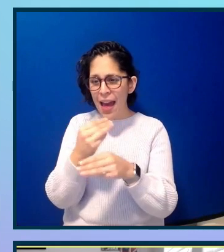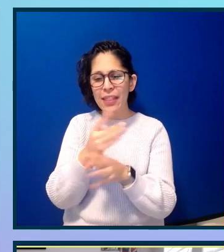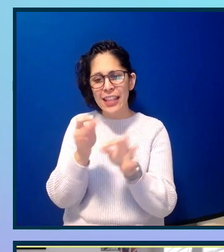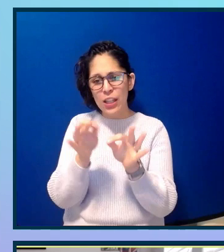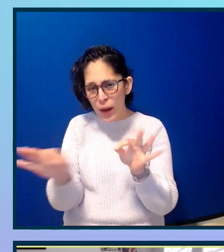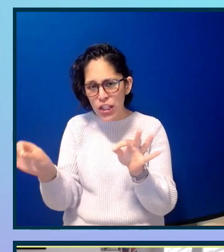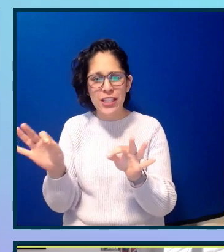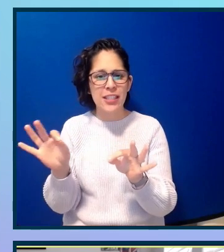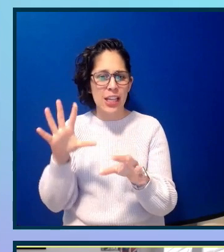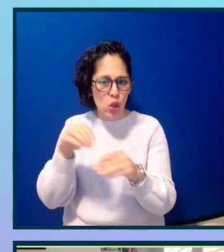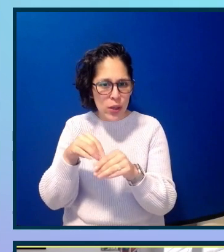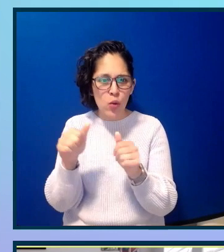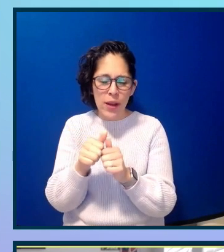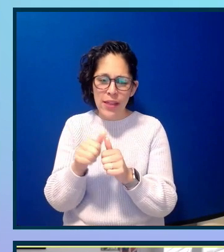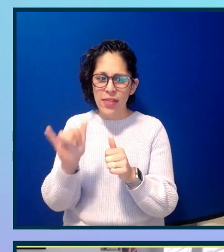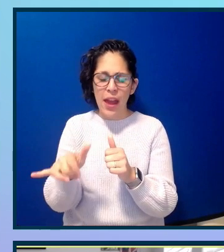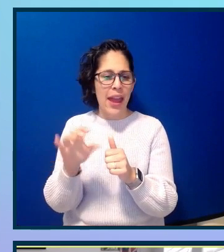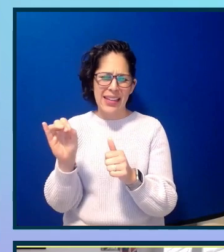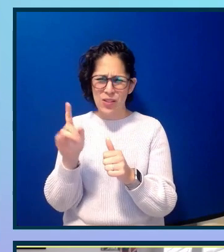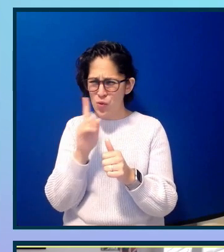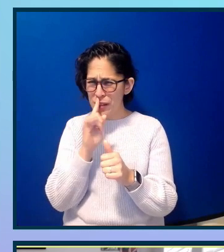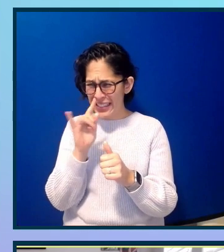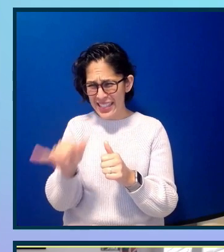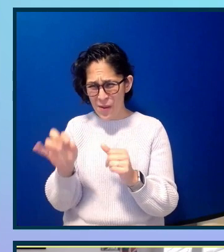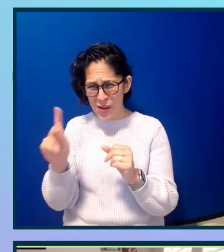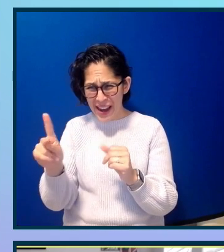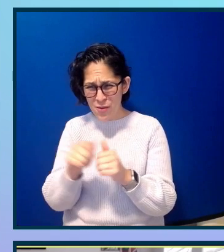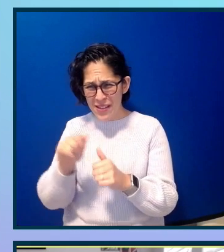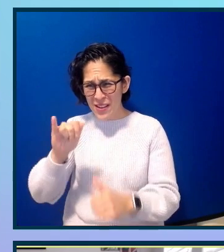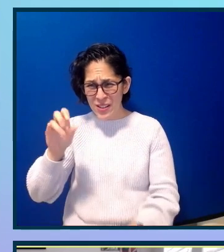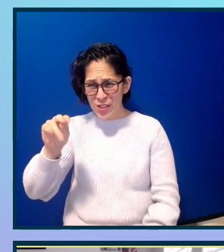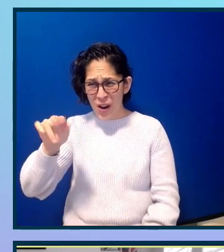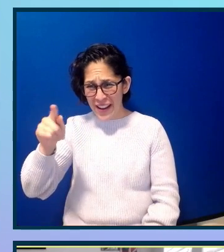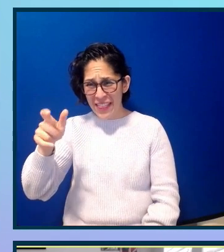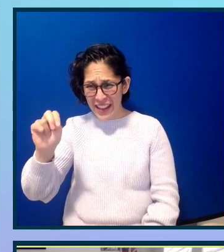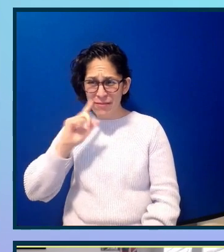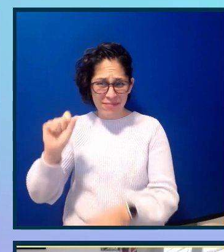and so is there a way for Jonathan to get through that kind of experience?